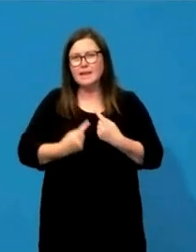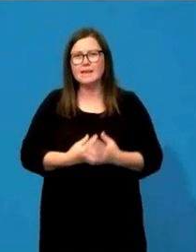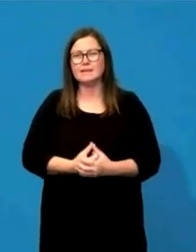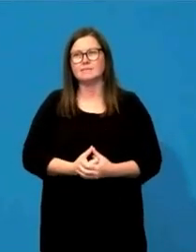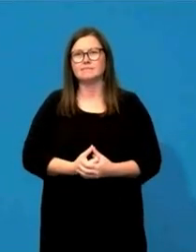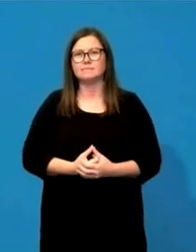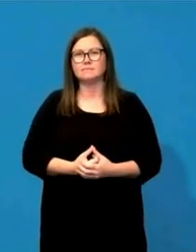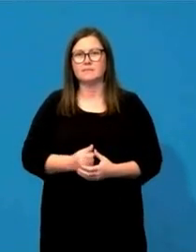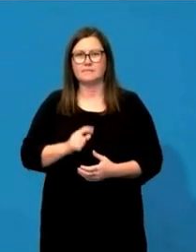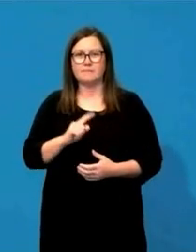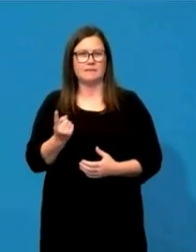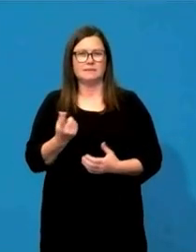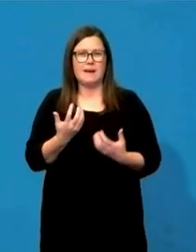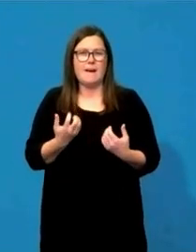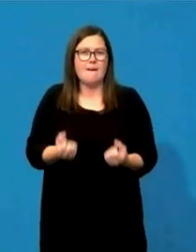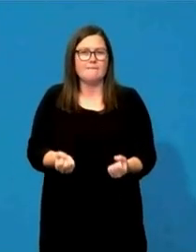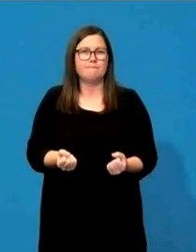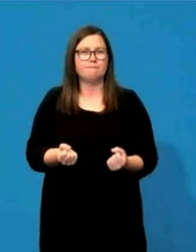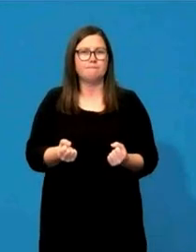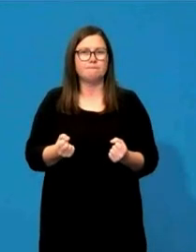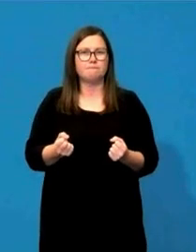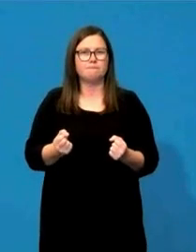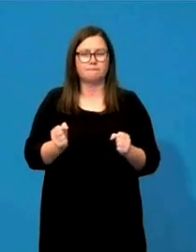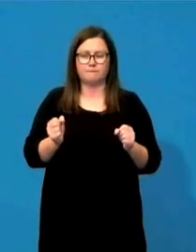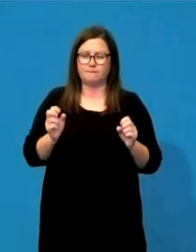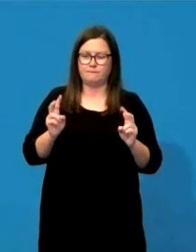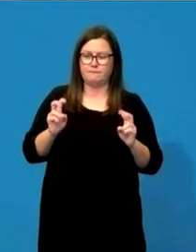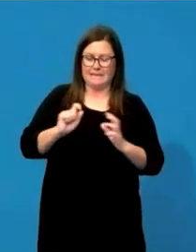a disability for you because of what's happened.